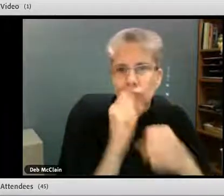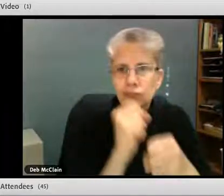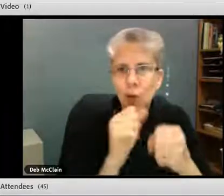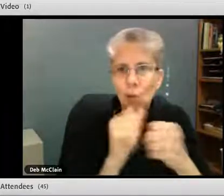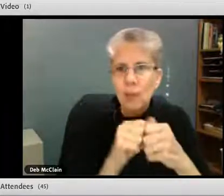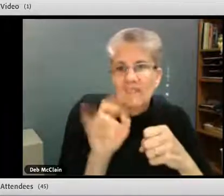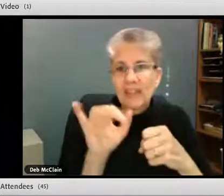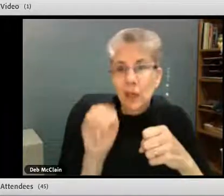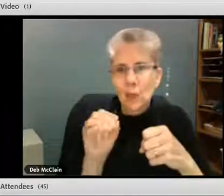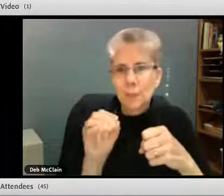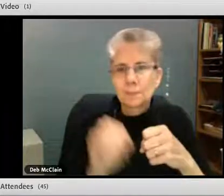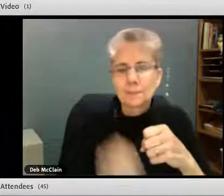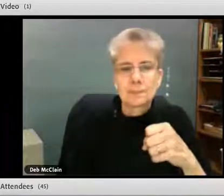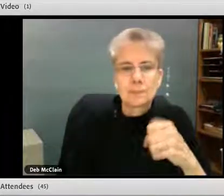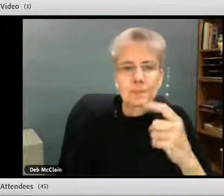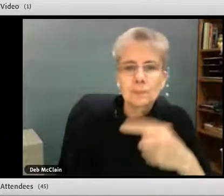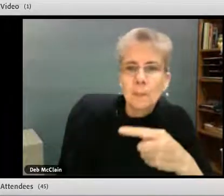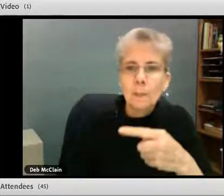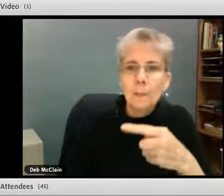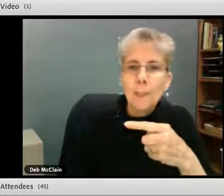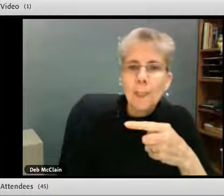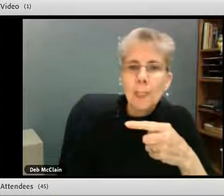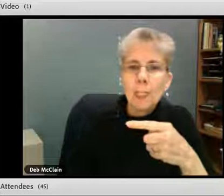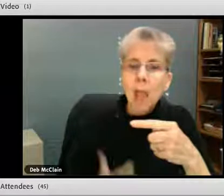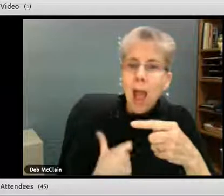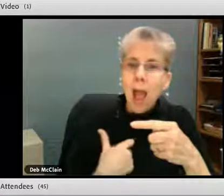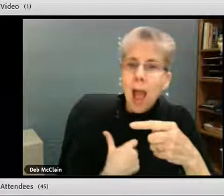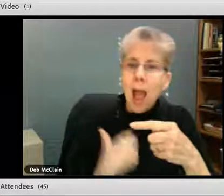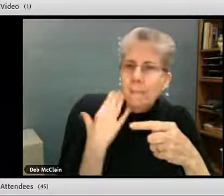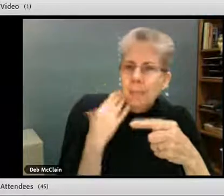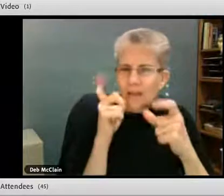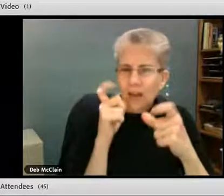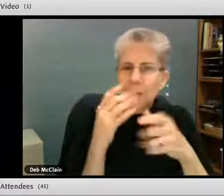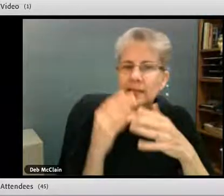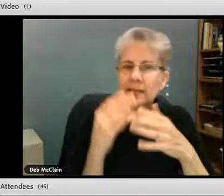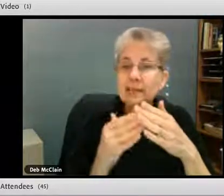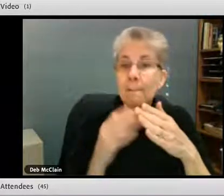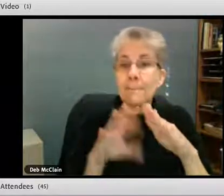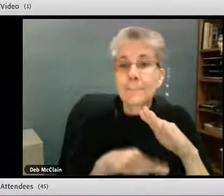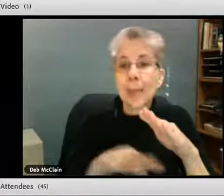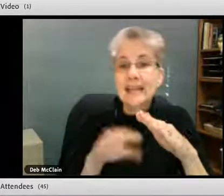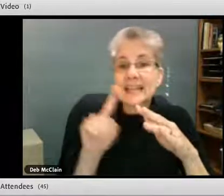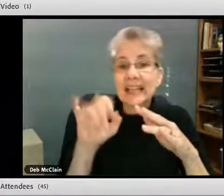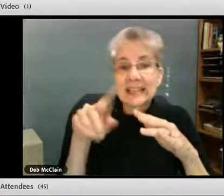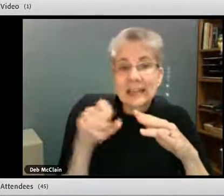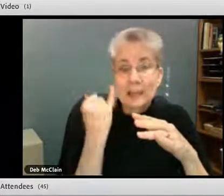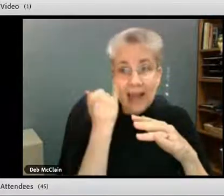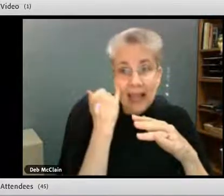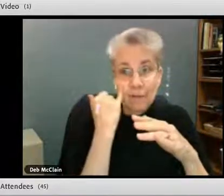So, I'm not a photographer, but these are some really basic tips if you are going to edge in and start taking your own